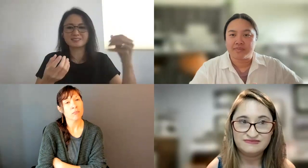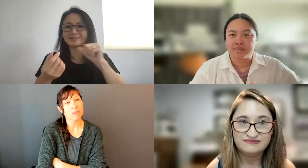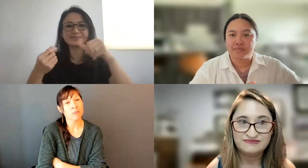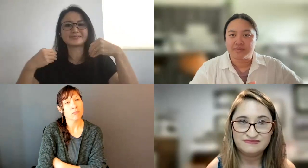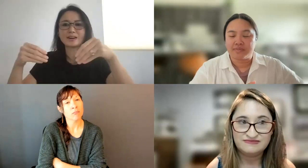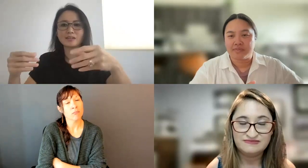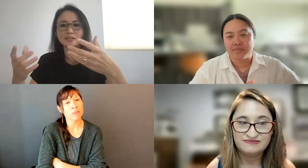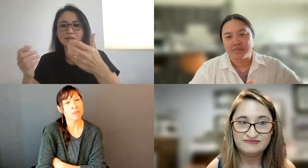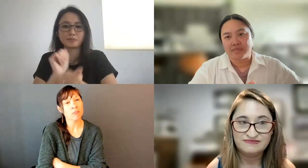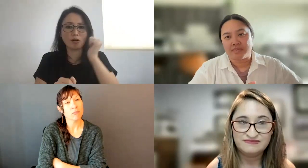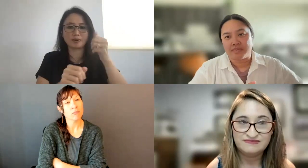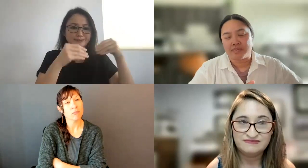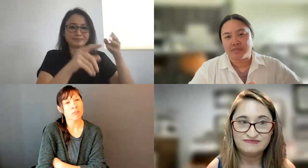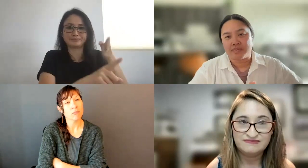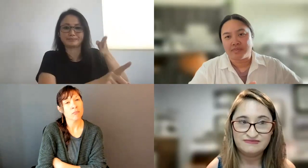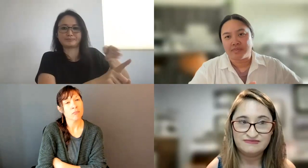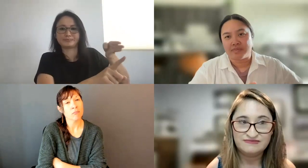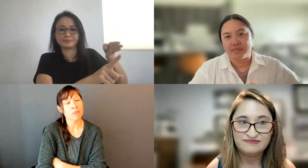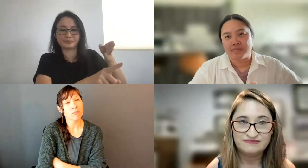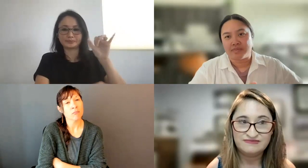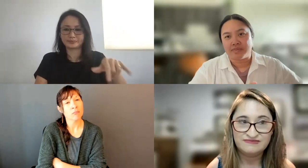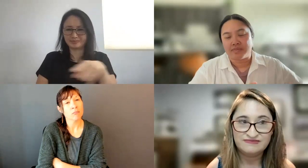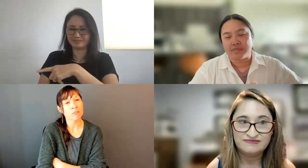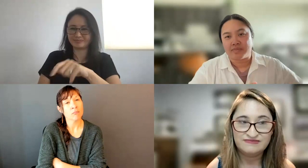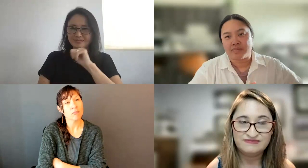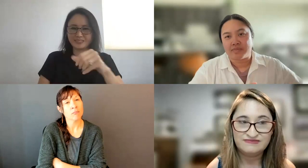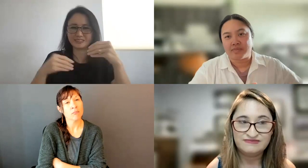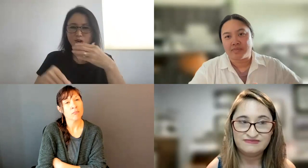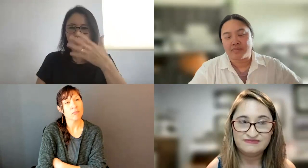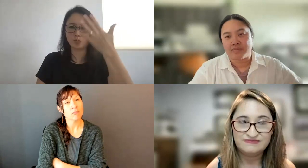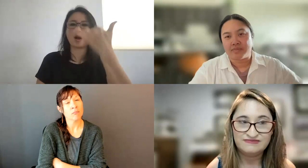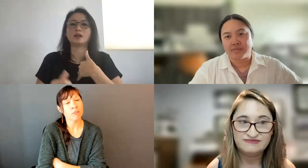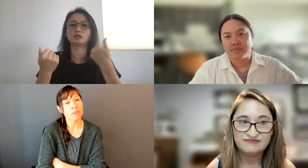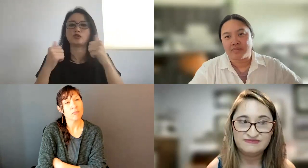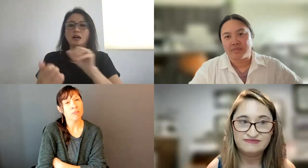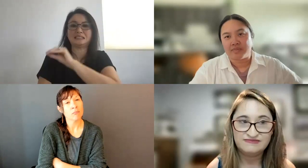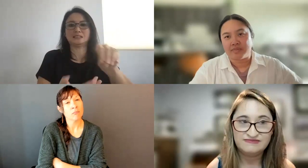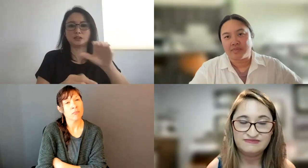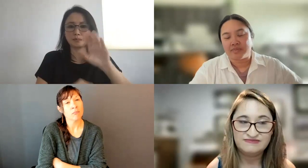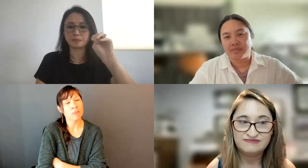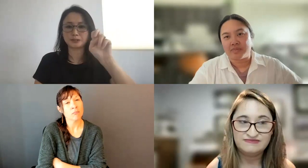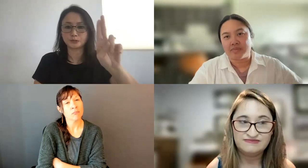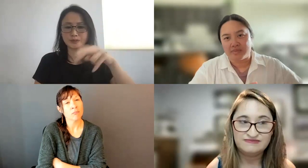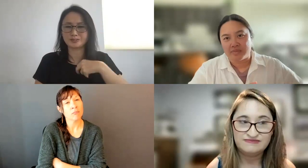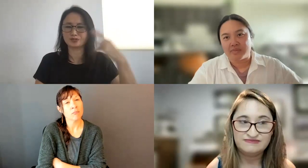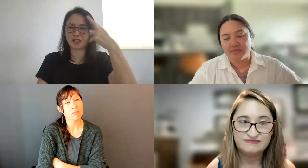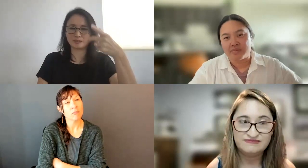So trying to do everything at once and it didn't sell, mostly it would sell, you know, what we would and the southern one, I tried it wouldn't do,